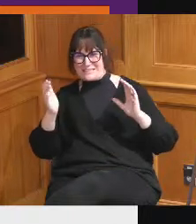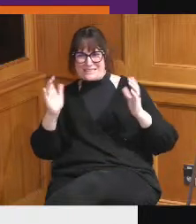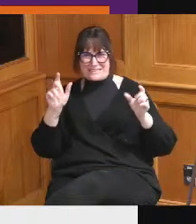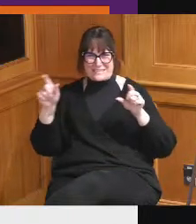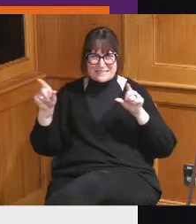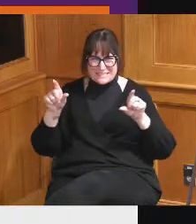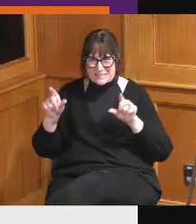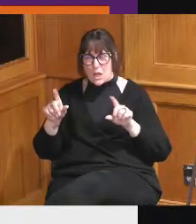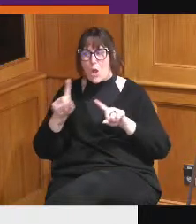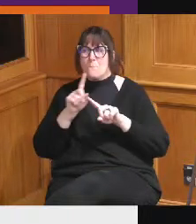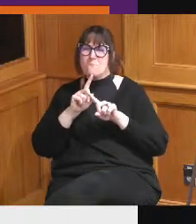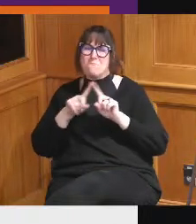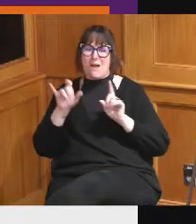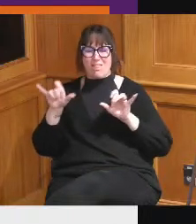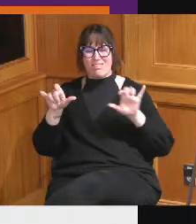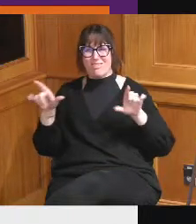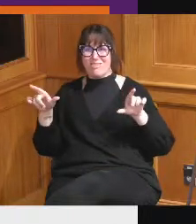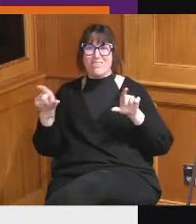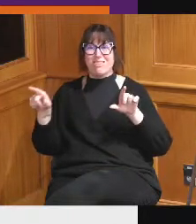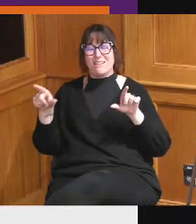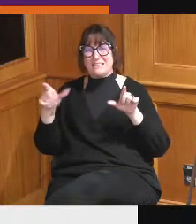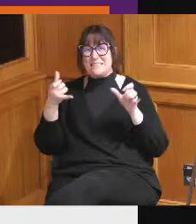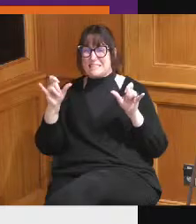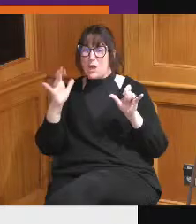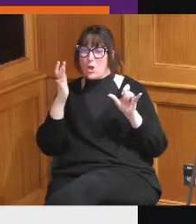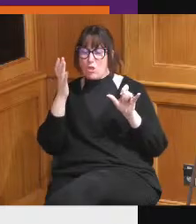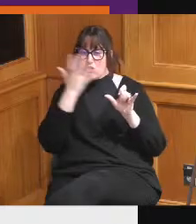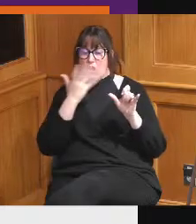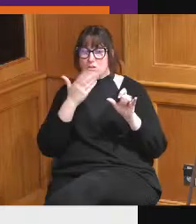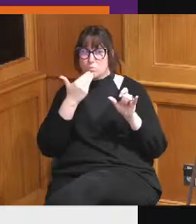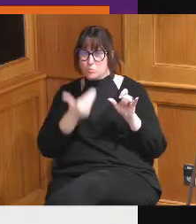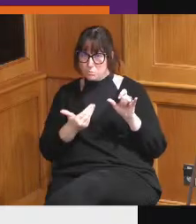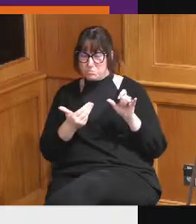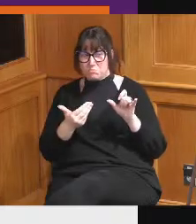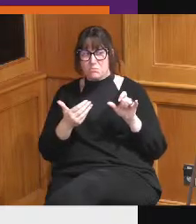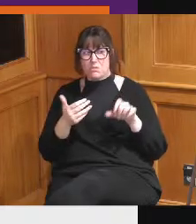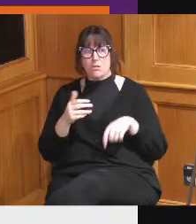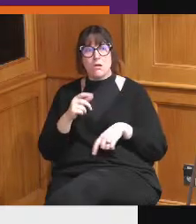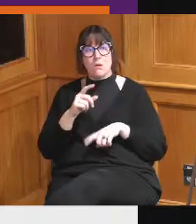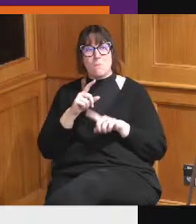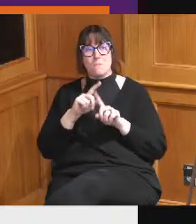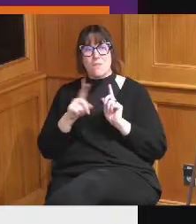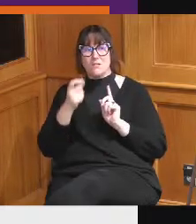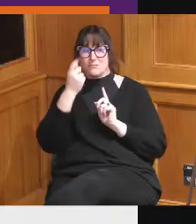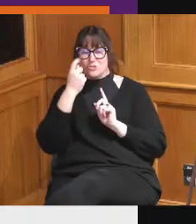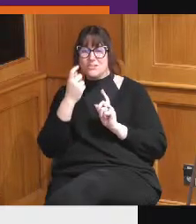of magnitude sense of like there was not a lot else happening because of all these problems and